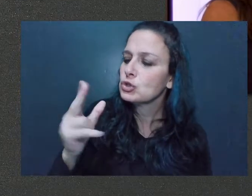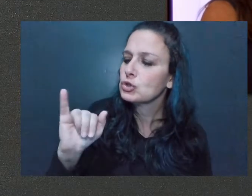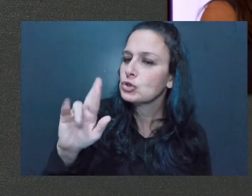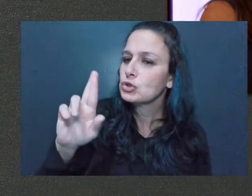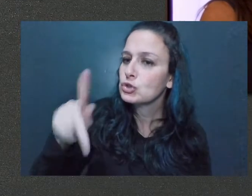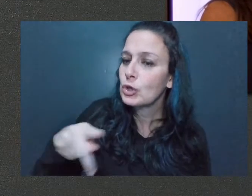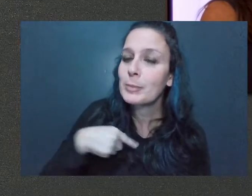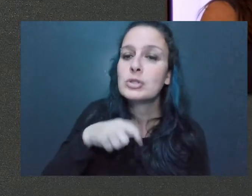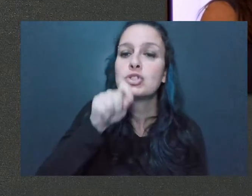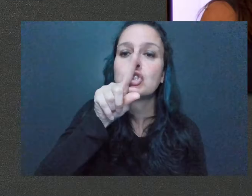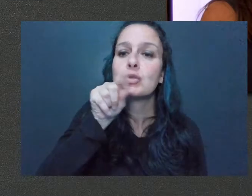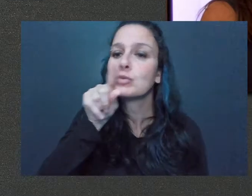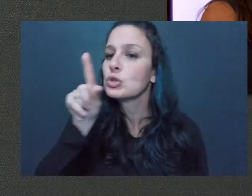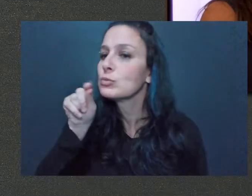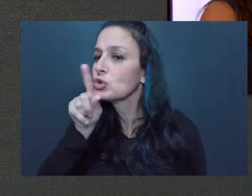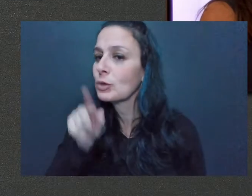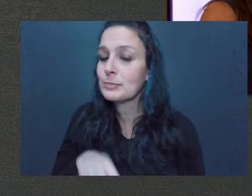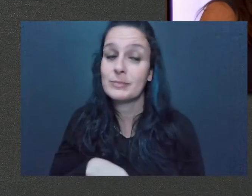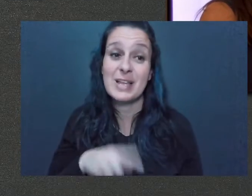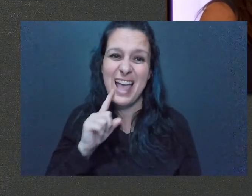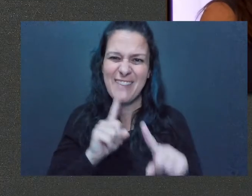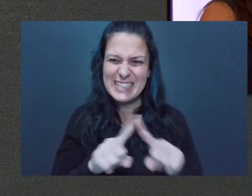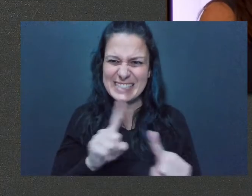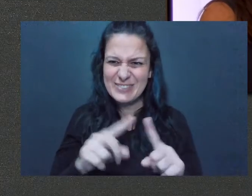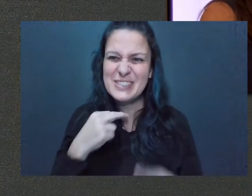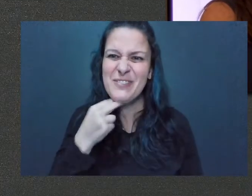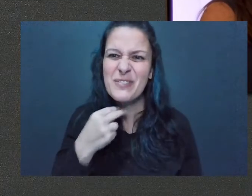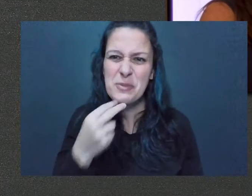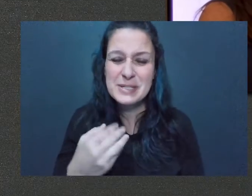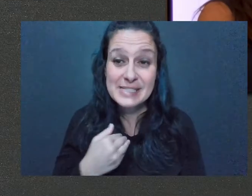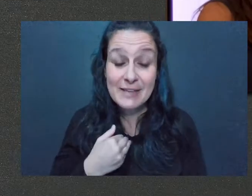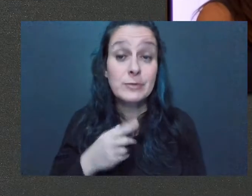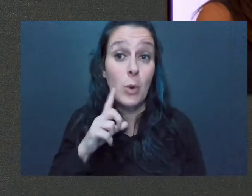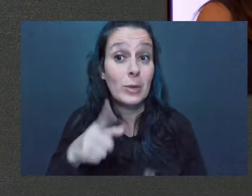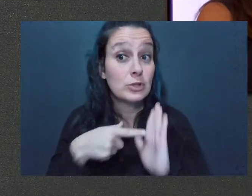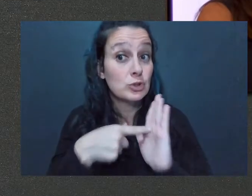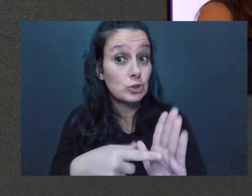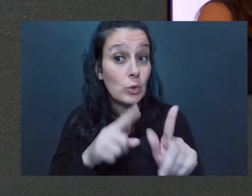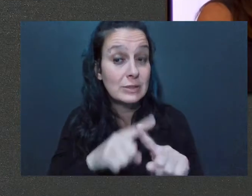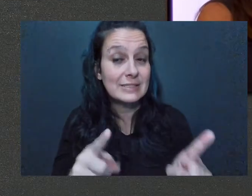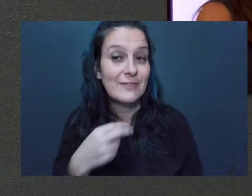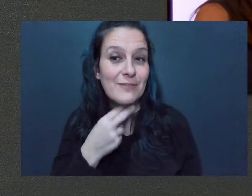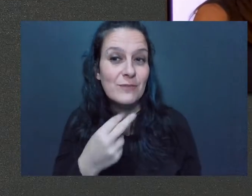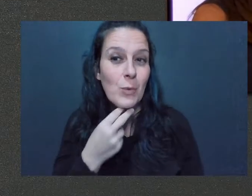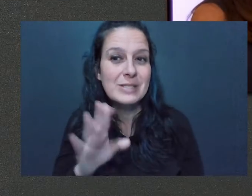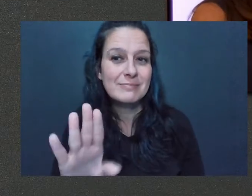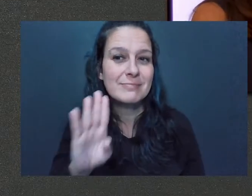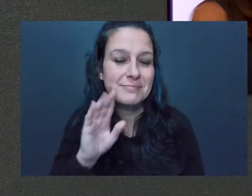And they all have a very different voice. So I wanted to show you my backyard birds